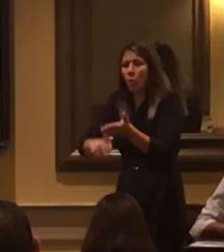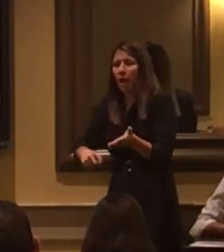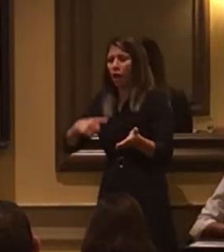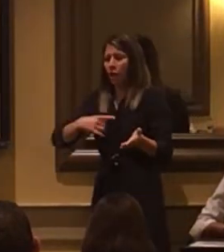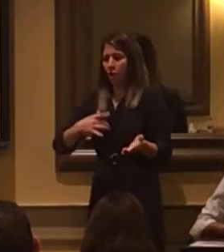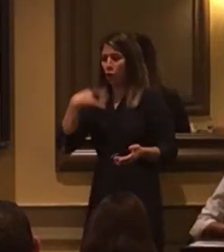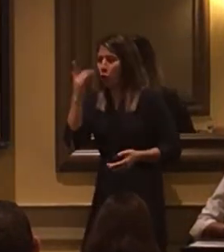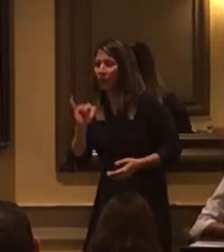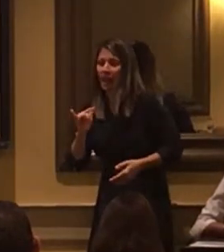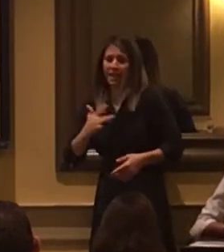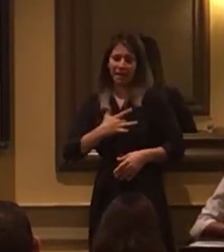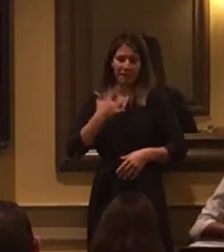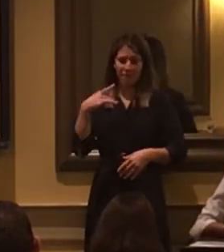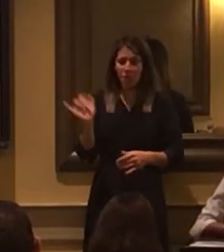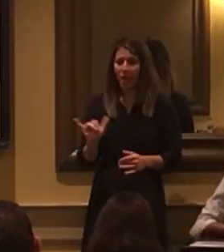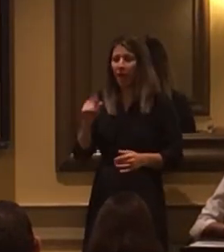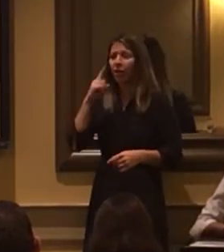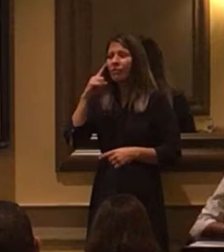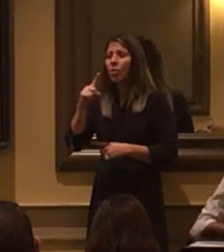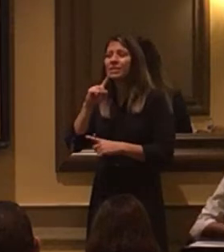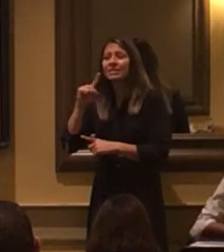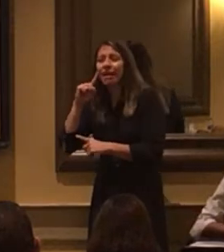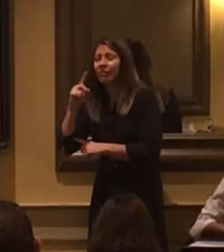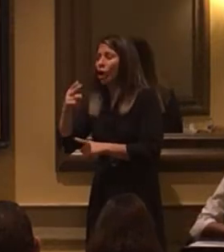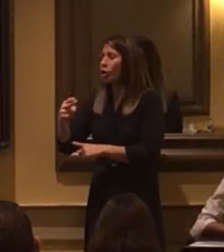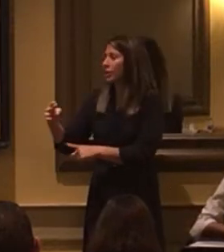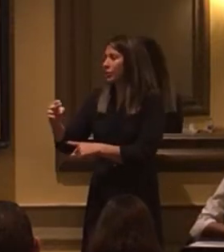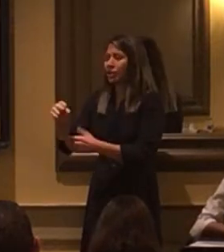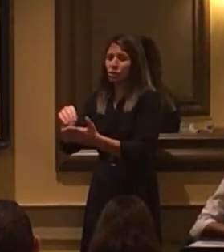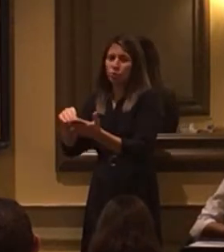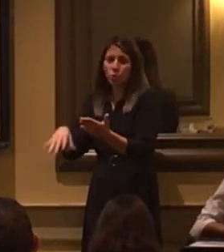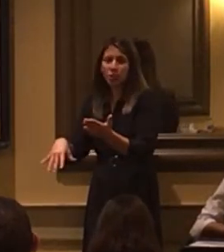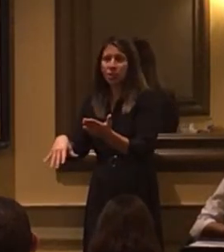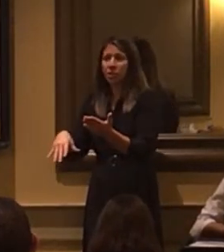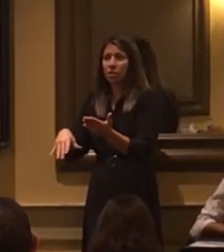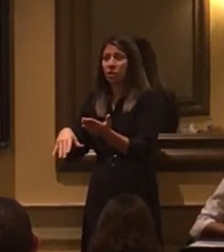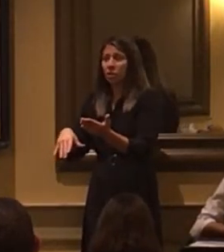or other impaired kid to, really, go through life.